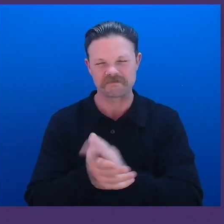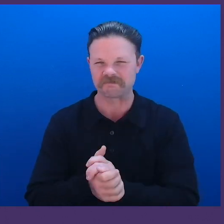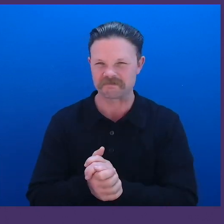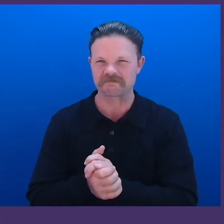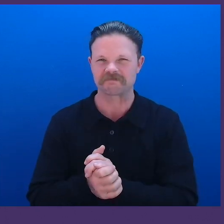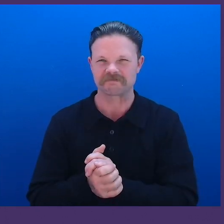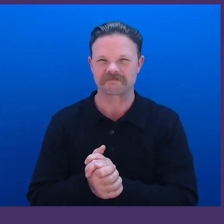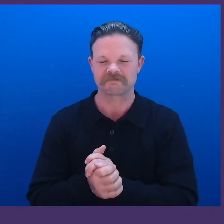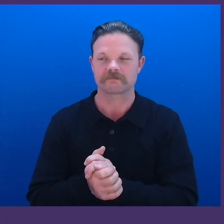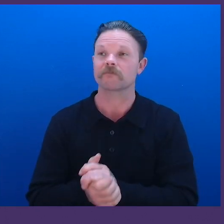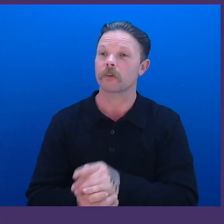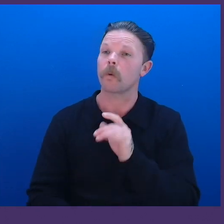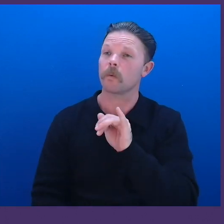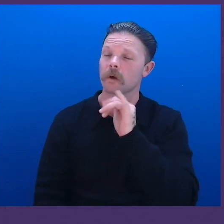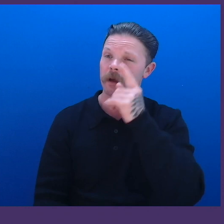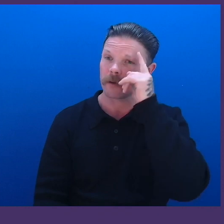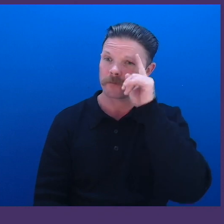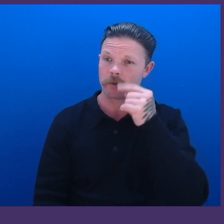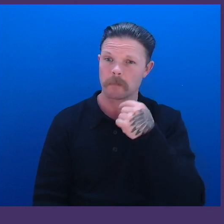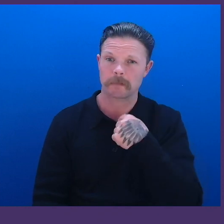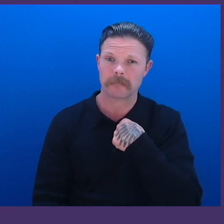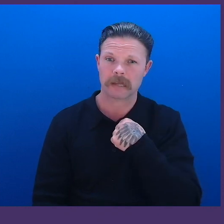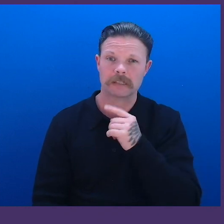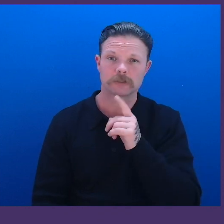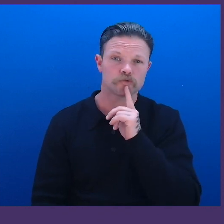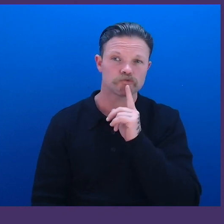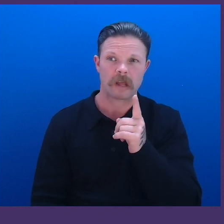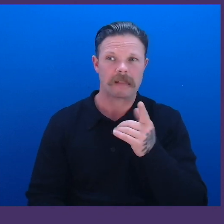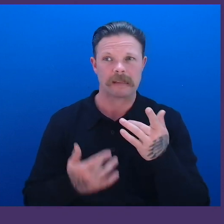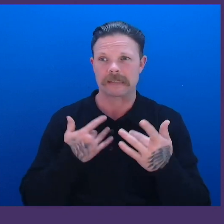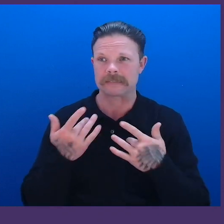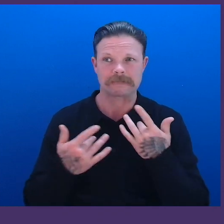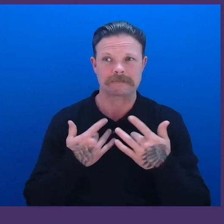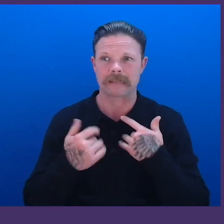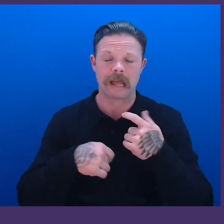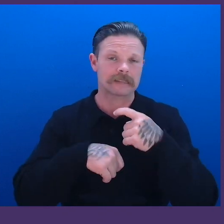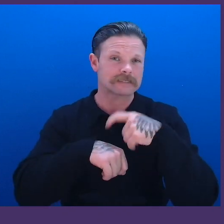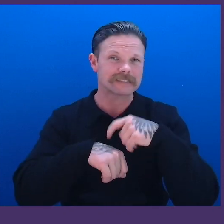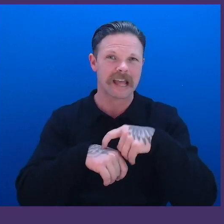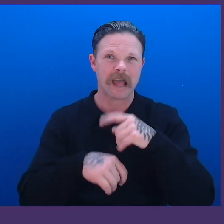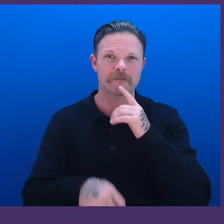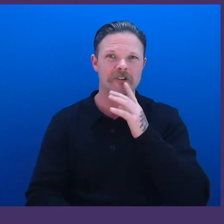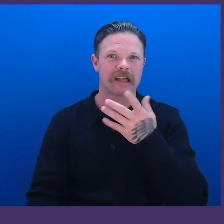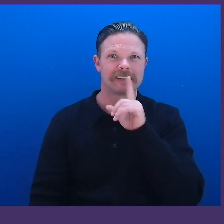it's an exciting time because I've been dedicating quite a large part of my life